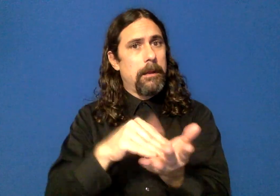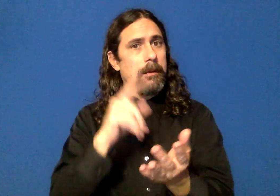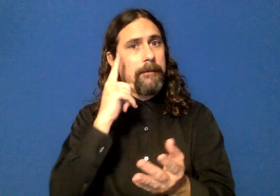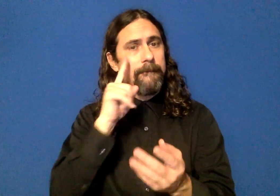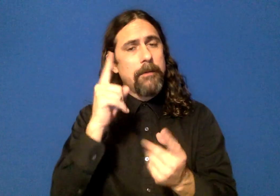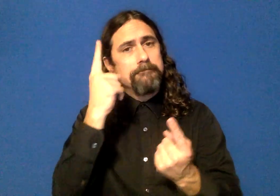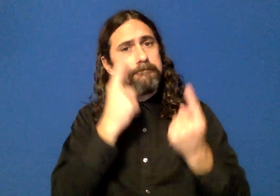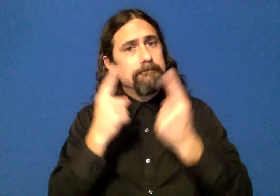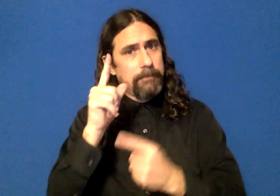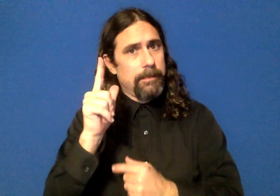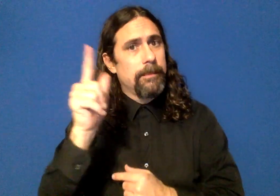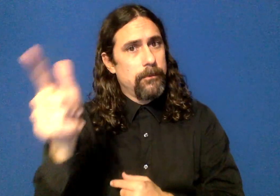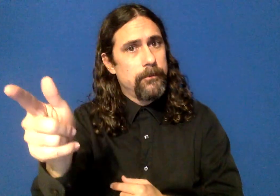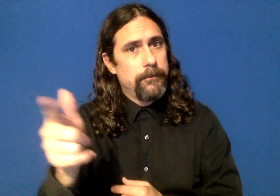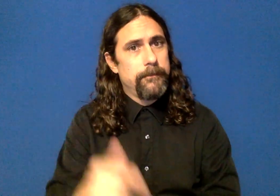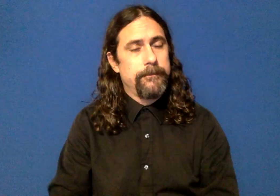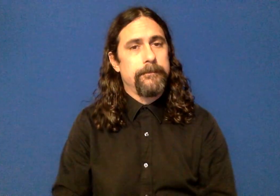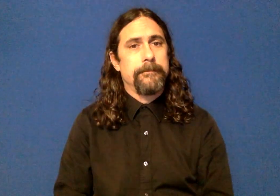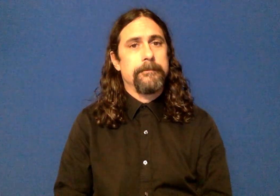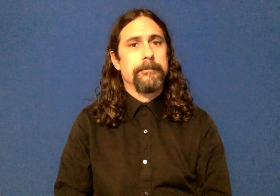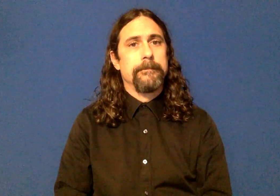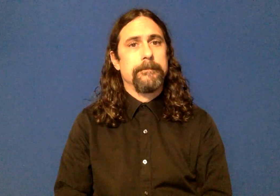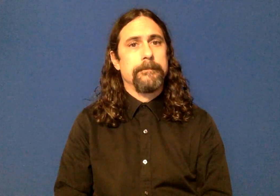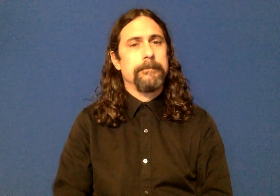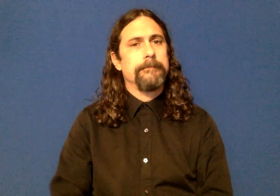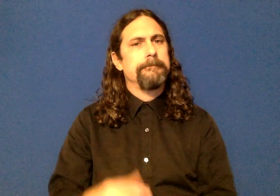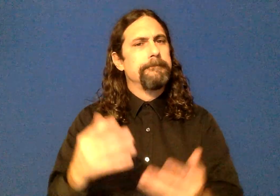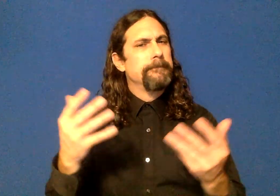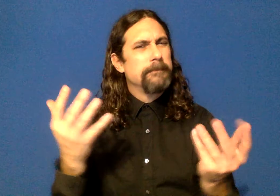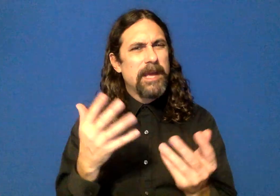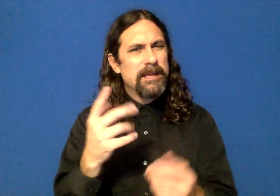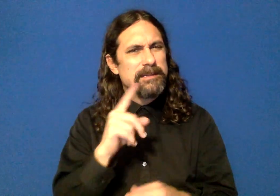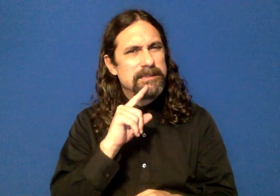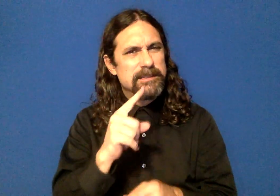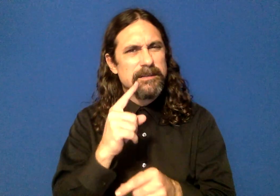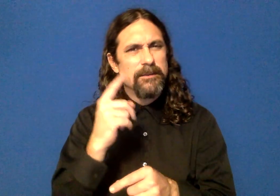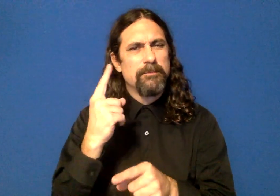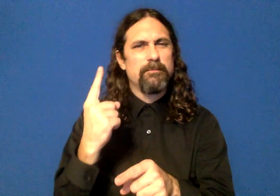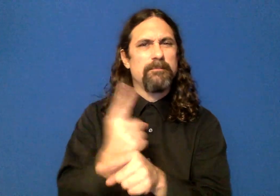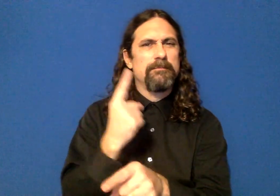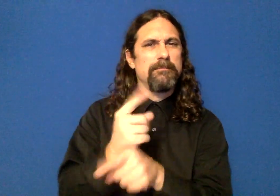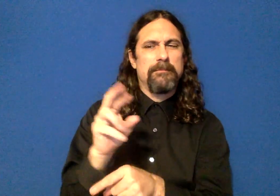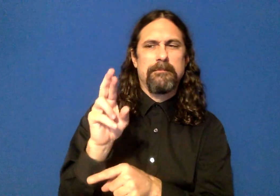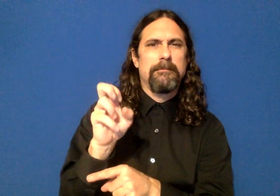What is a reasonable accommodation? A reasonable accommodation is a change,